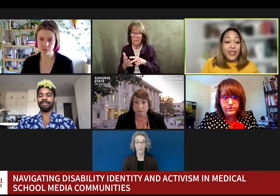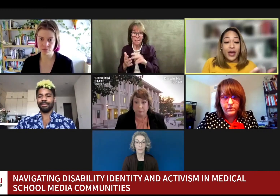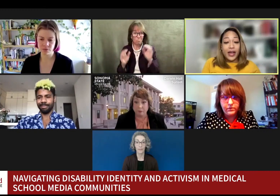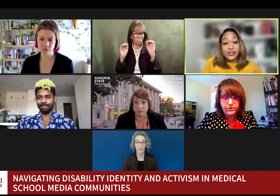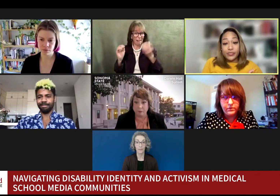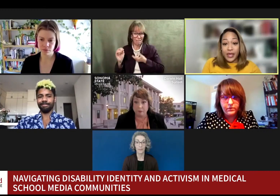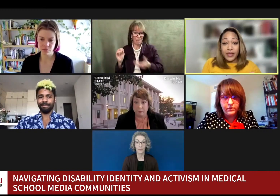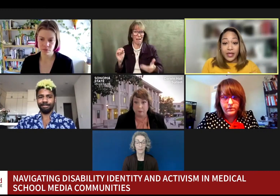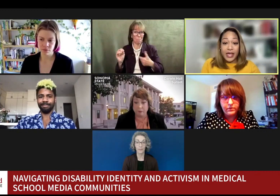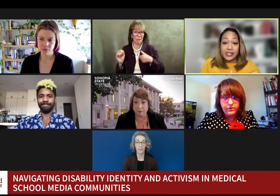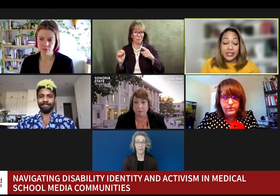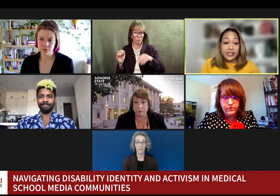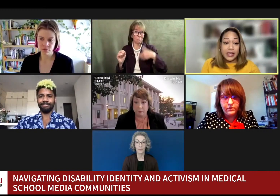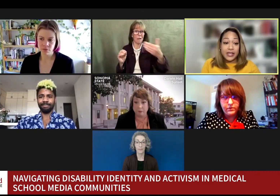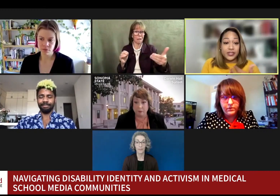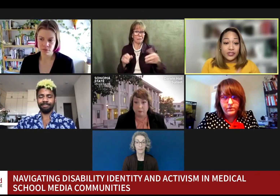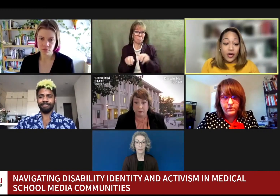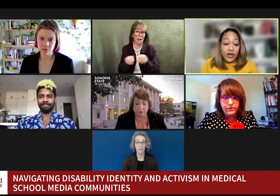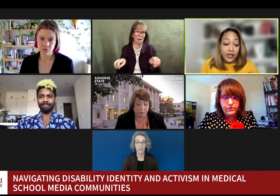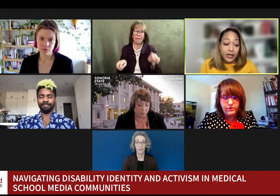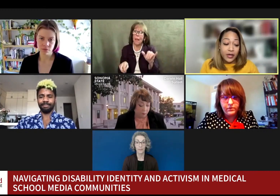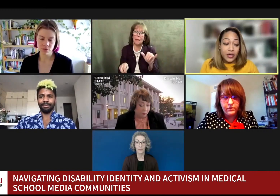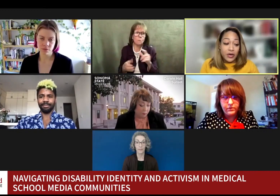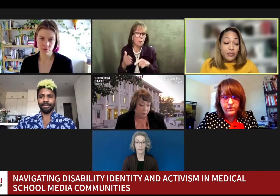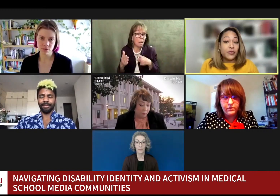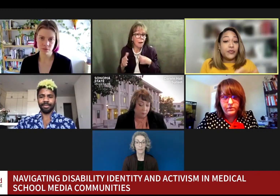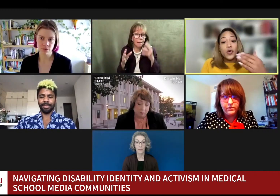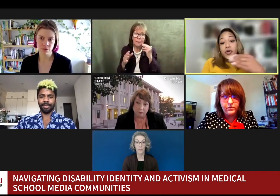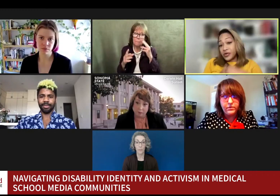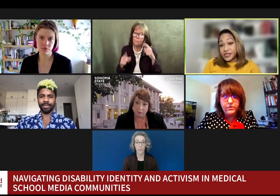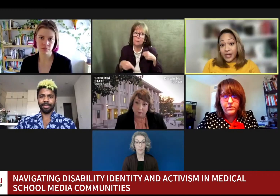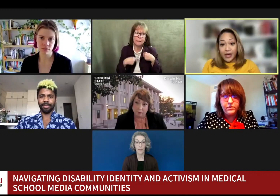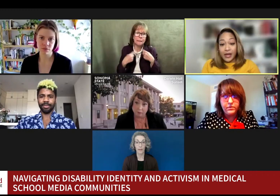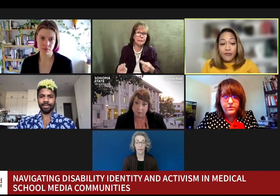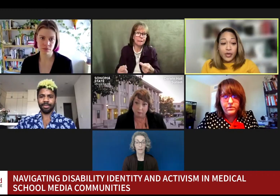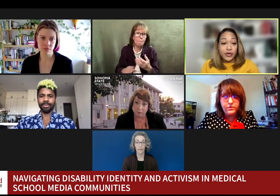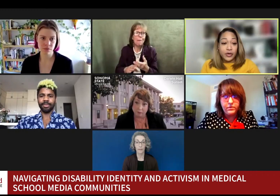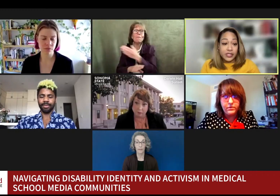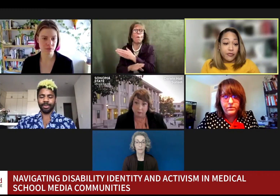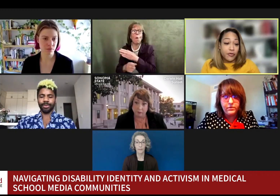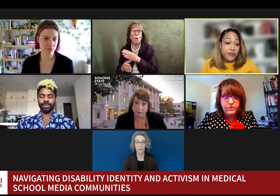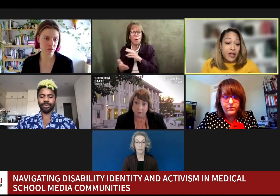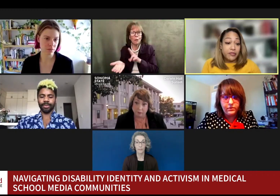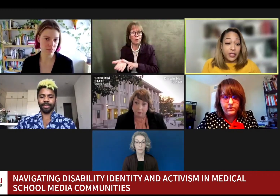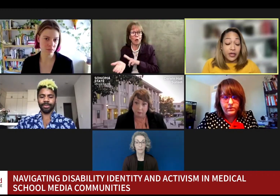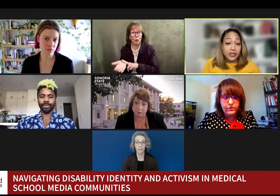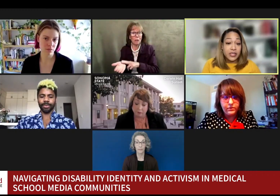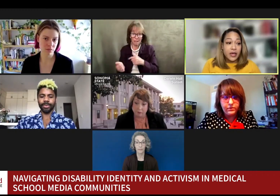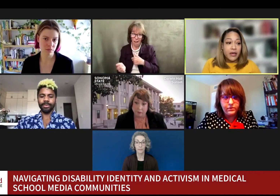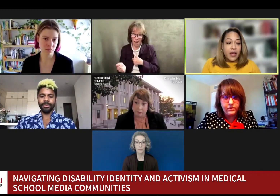And that has been the case since I started, before nursing and I've been a nurse now for five years.